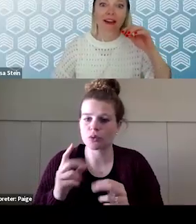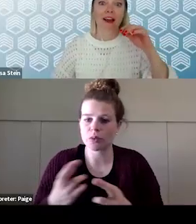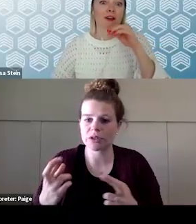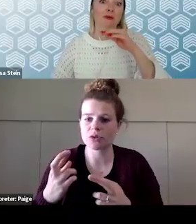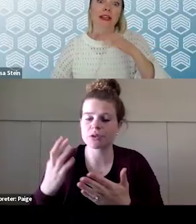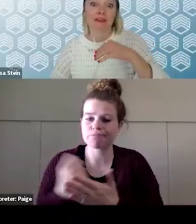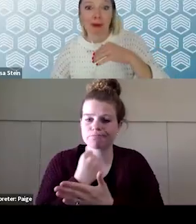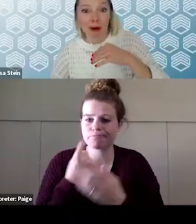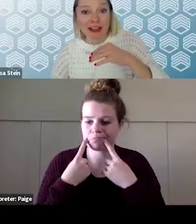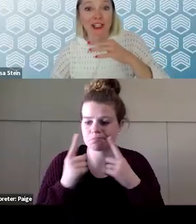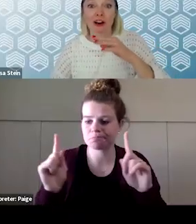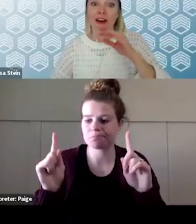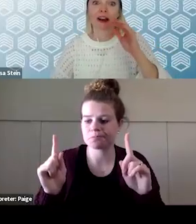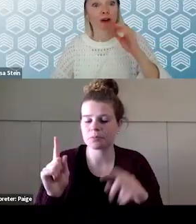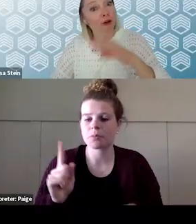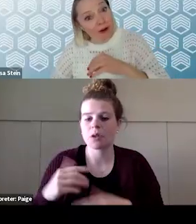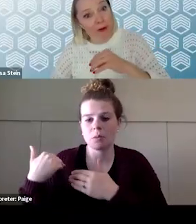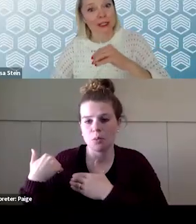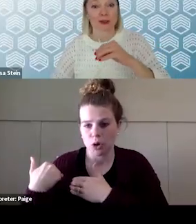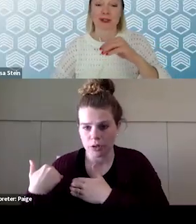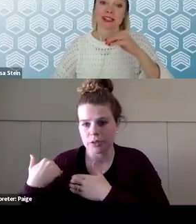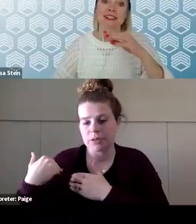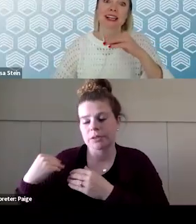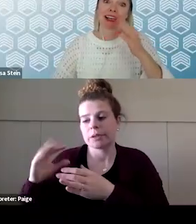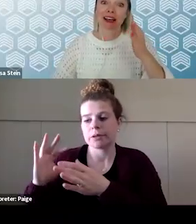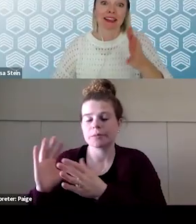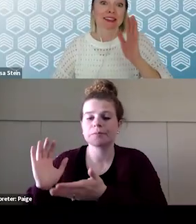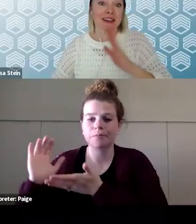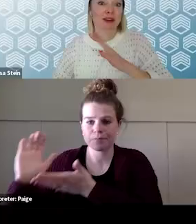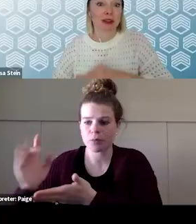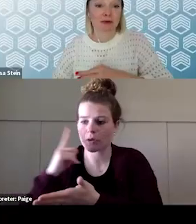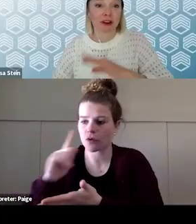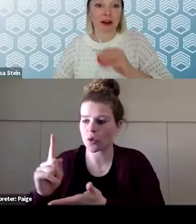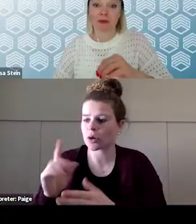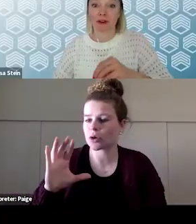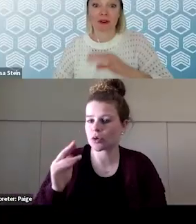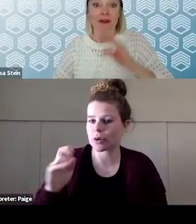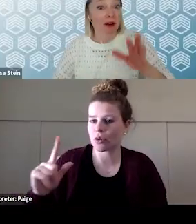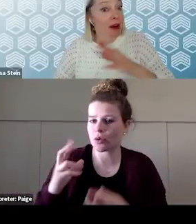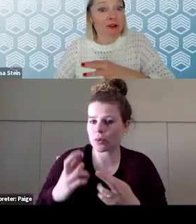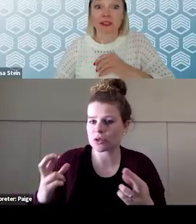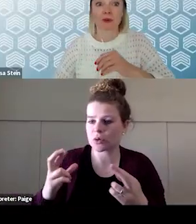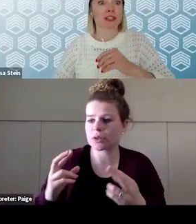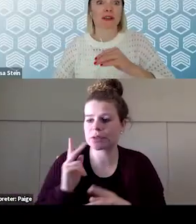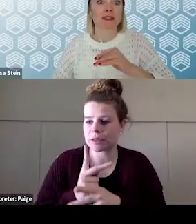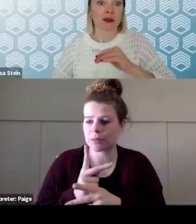and relieve burdens on our critical resources to keep them freed up for other situations,